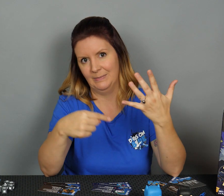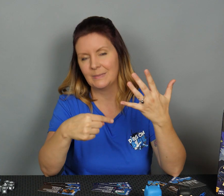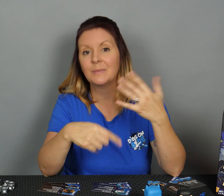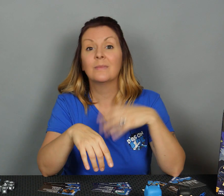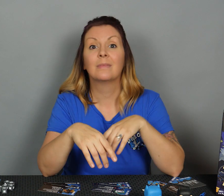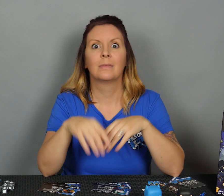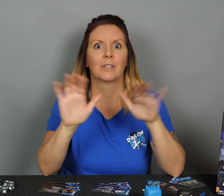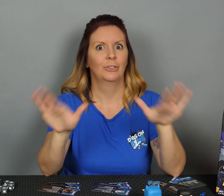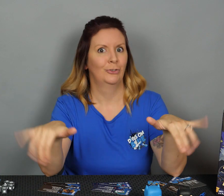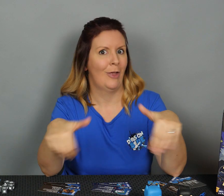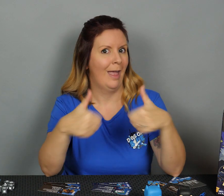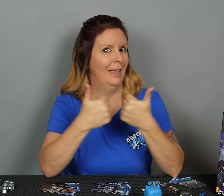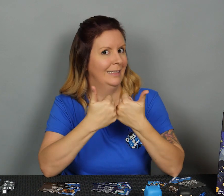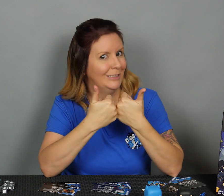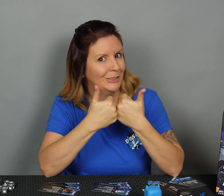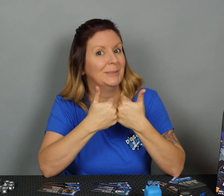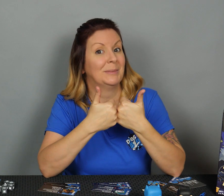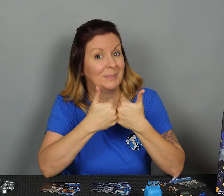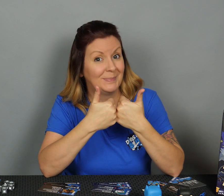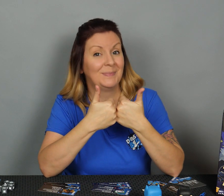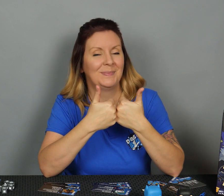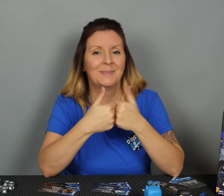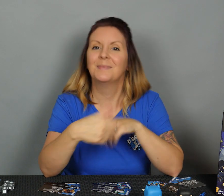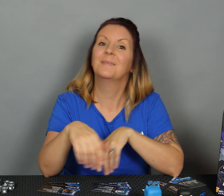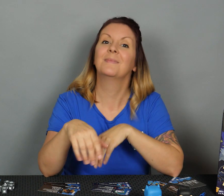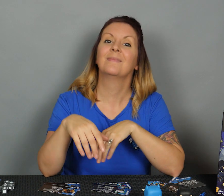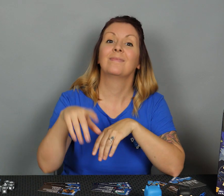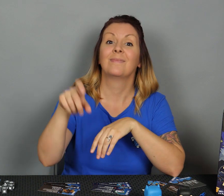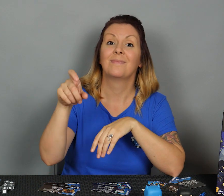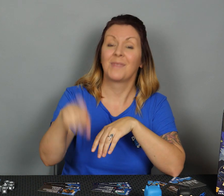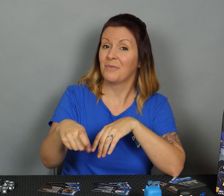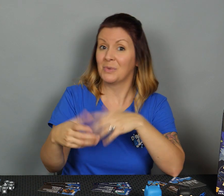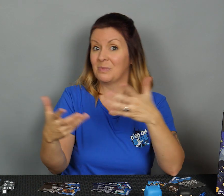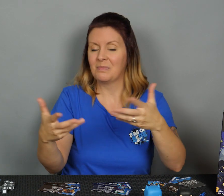You may also wish to challenge.